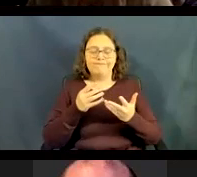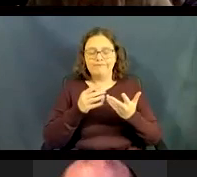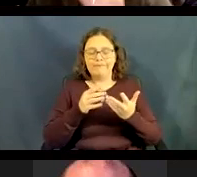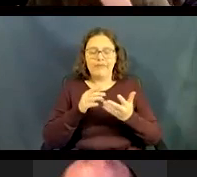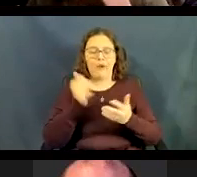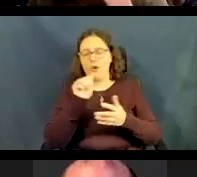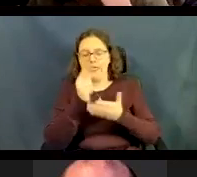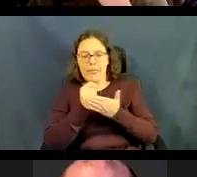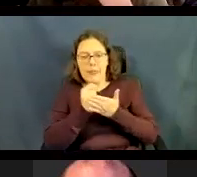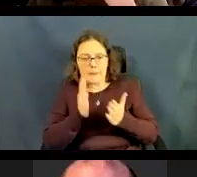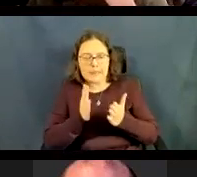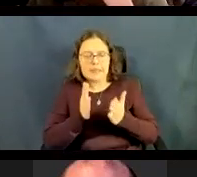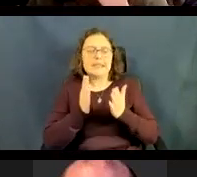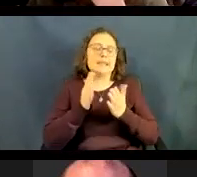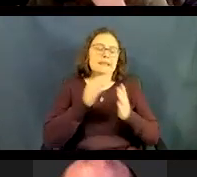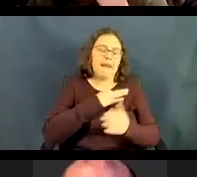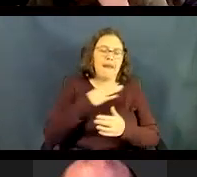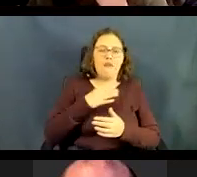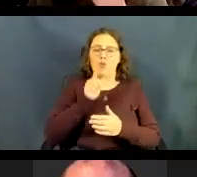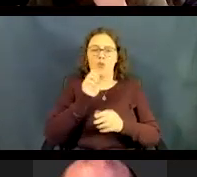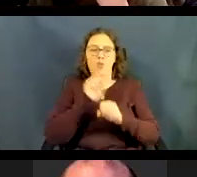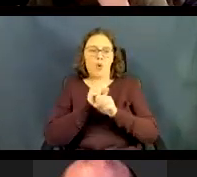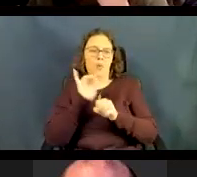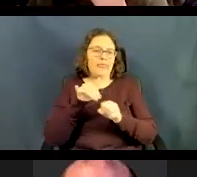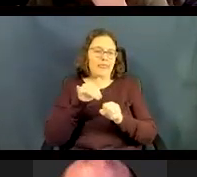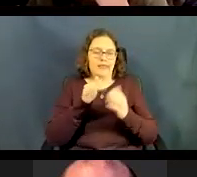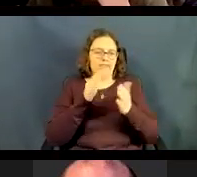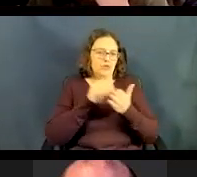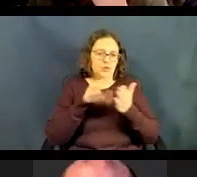the student portfolio will need to transfer to the student.